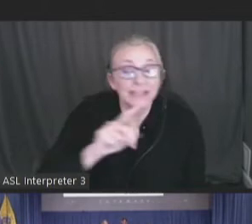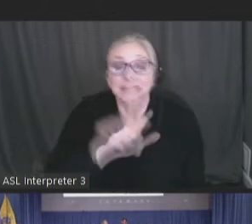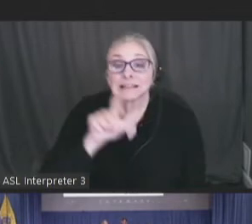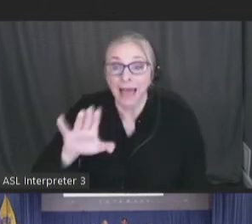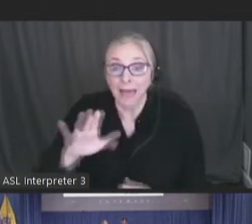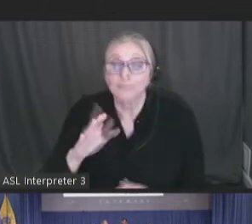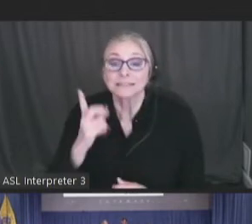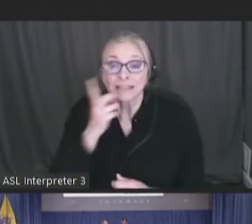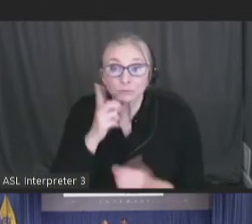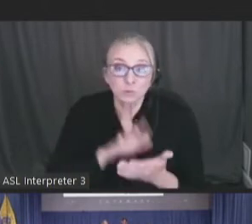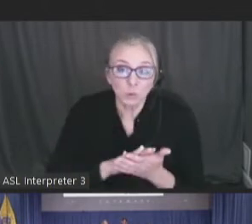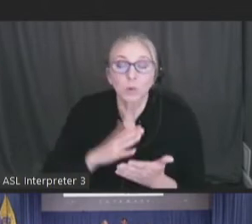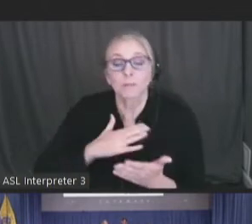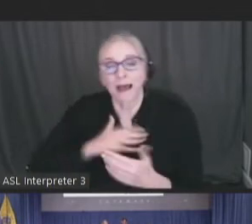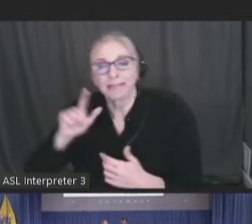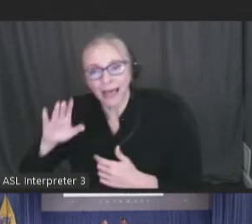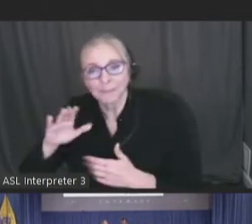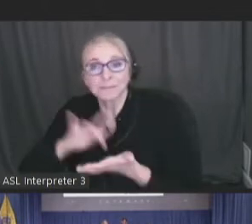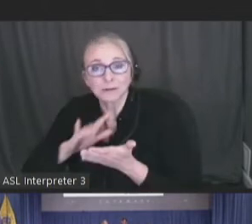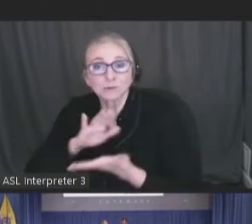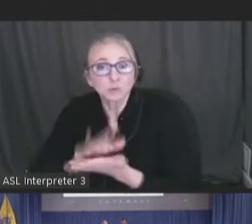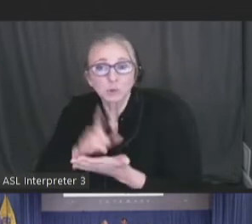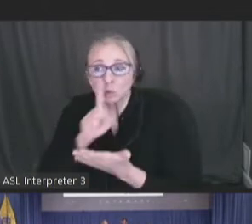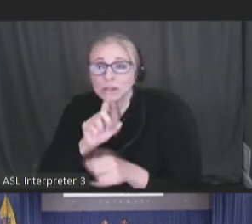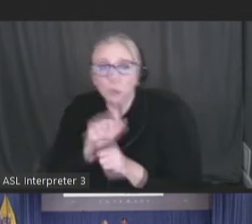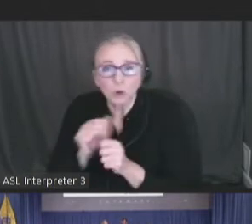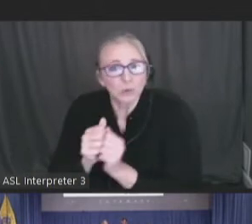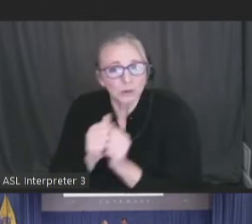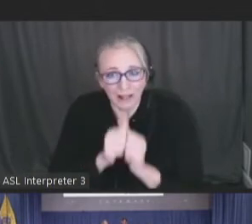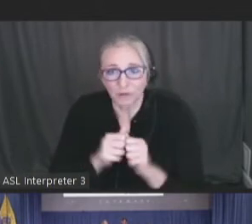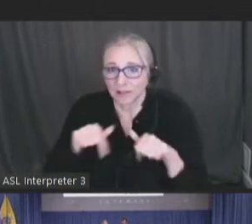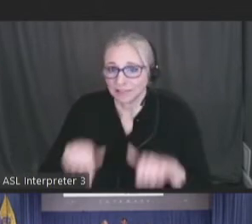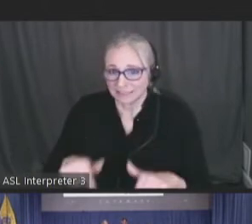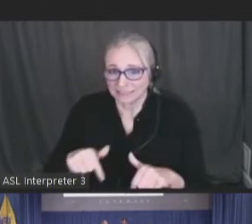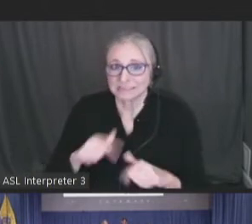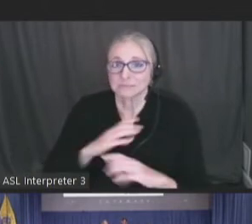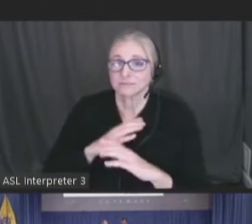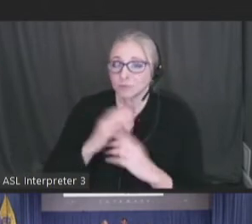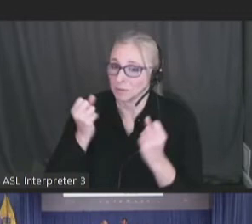and my lab in the medical school have been working closely on this for many years. And